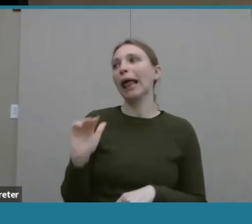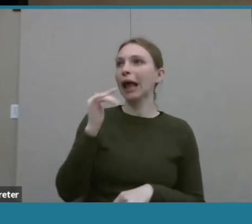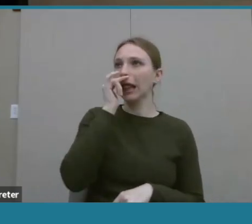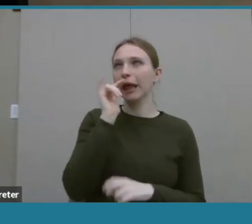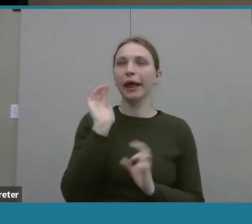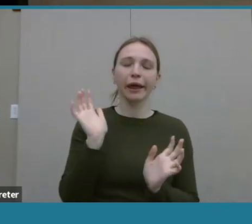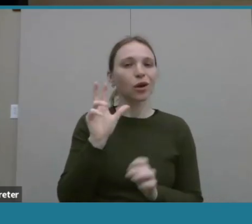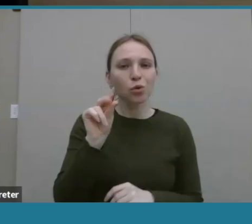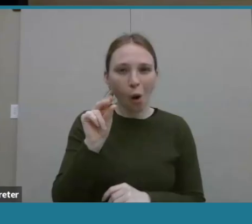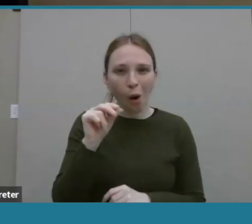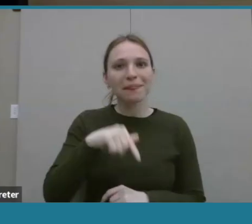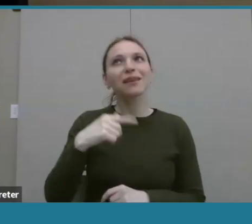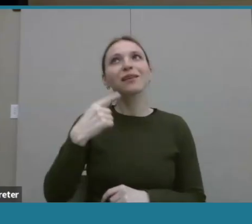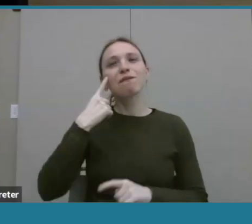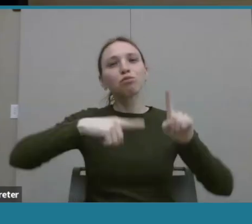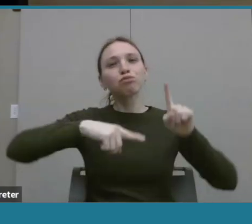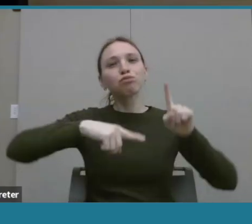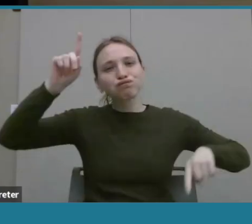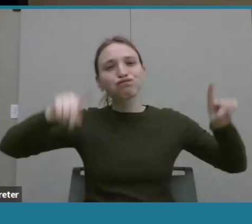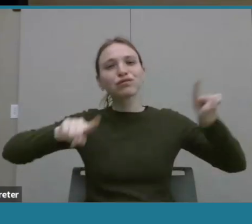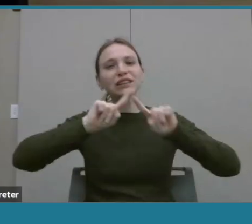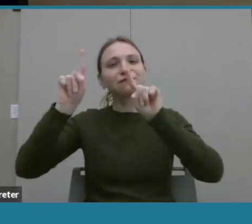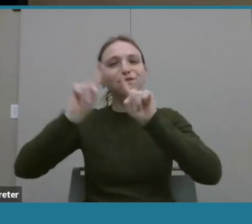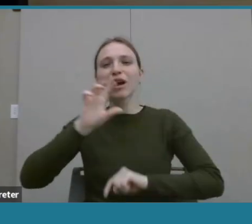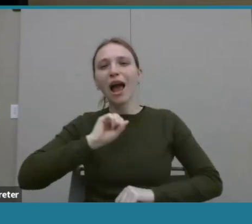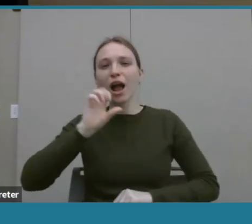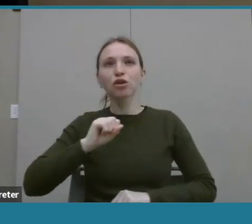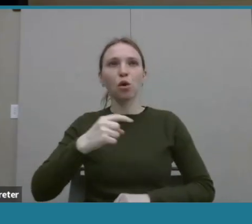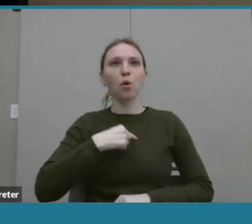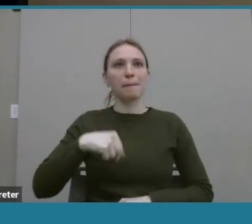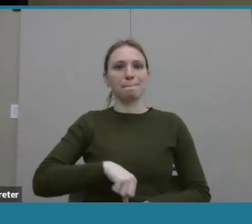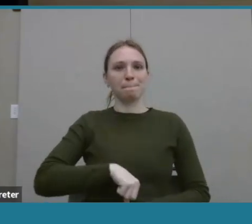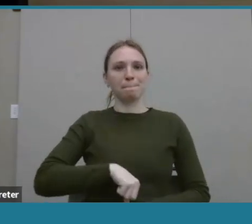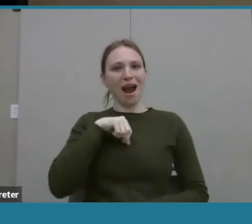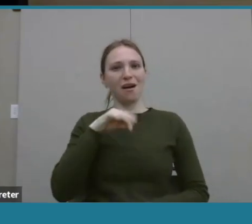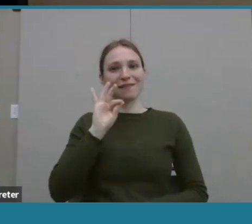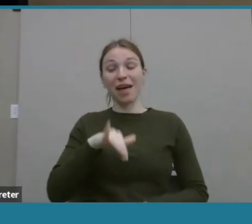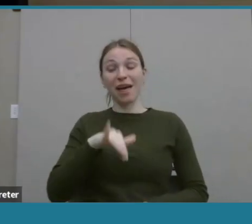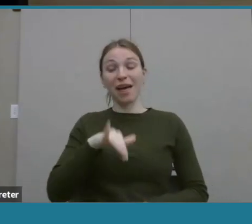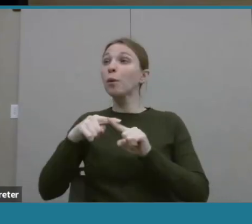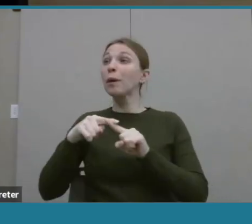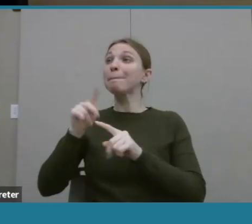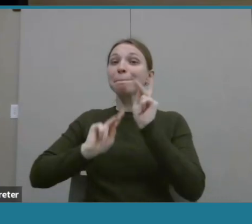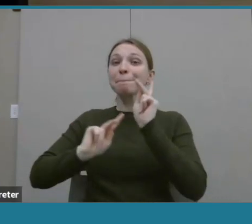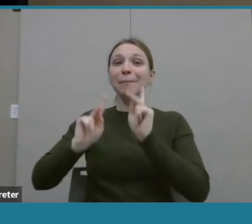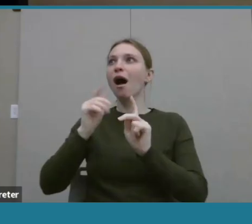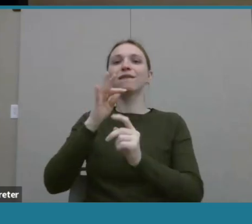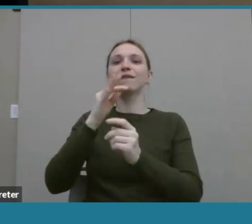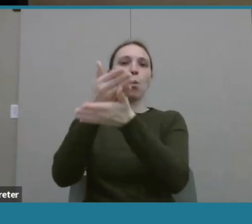And we're proud of that. I'm always proud when people of such a wide range take advantage of all our accessibility here. At the zoo.